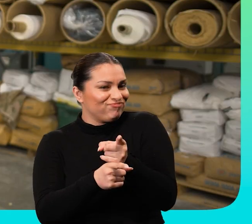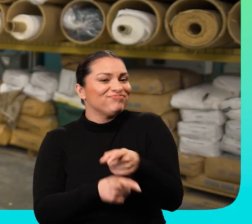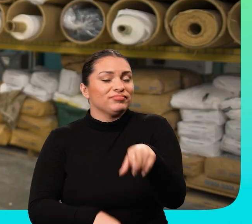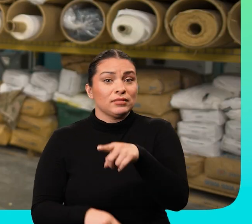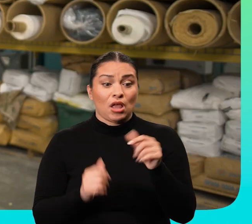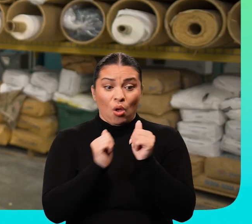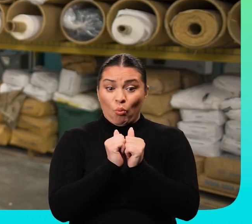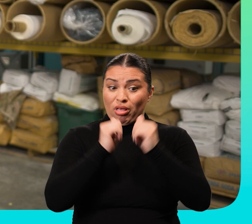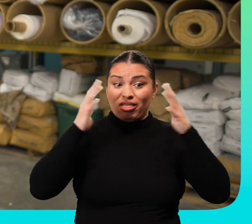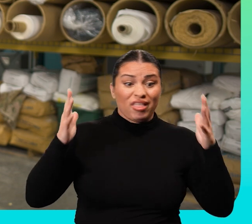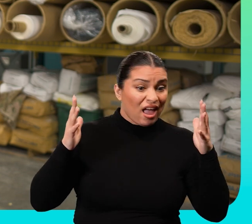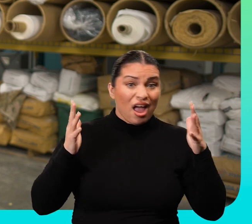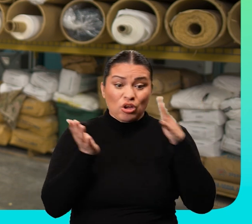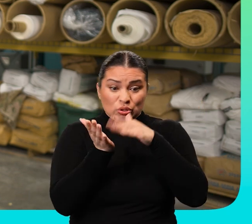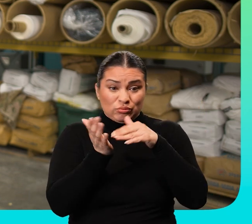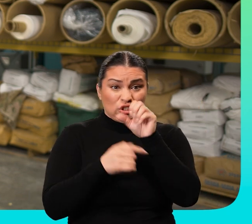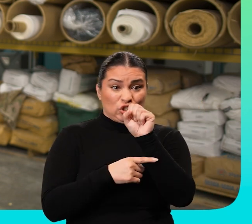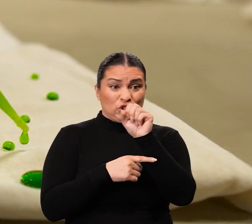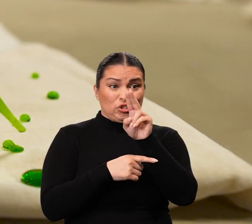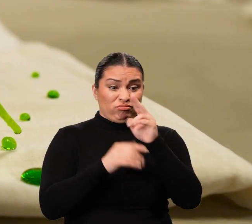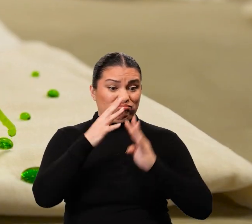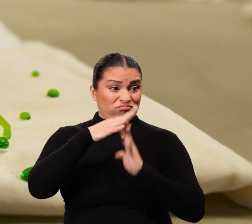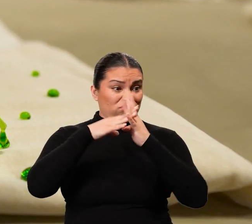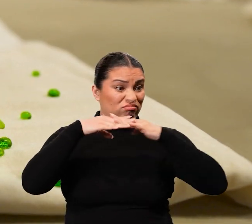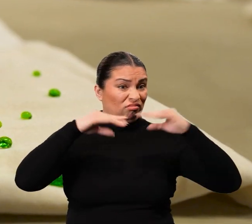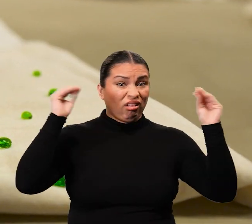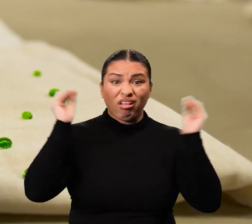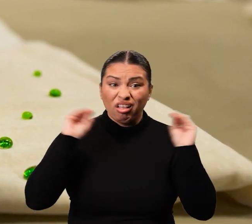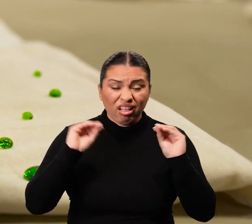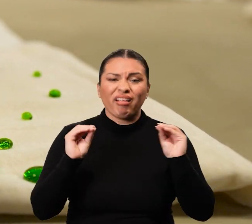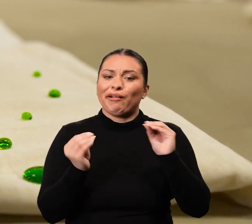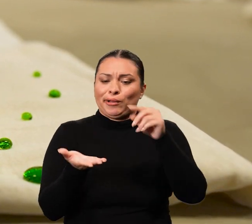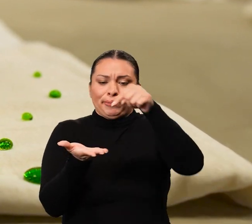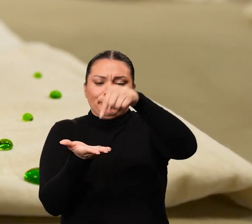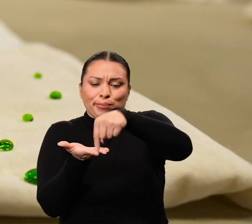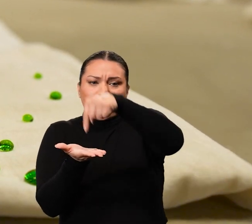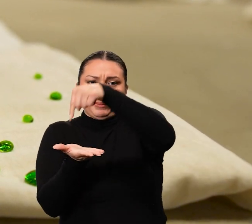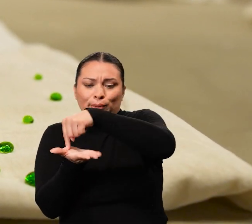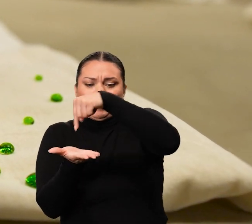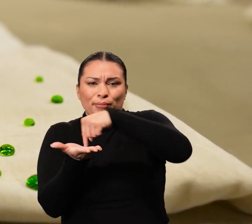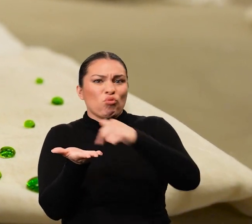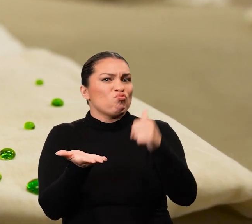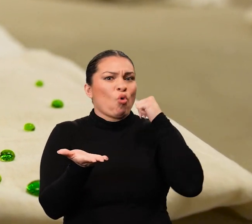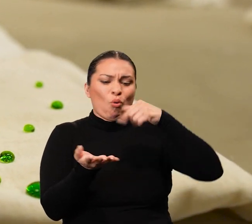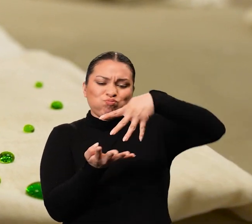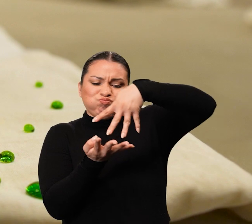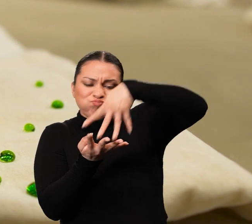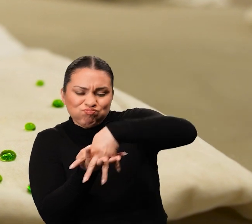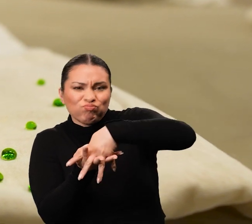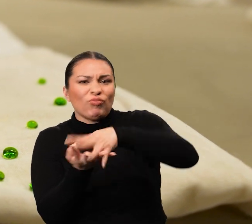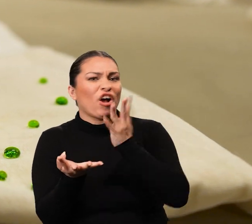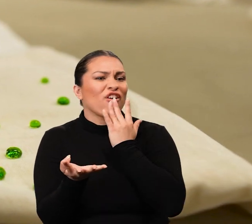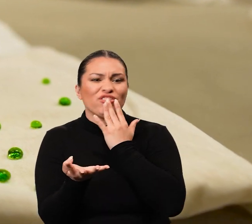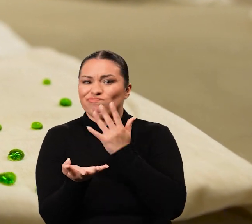Right you are, girls. Without surfactants, the color would just sit on top of the textile fabric instead of soaking in.